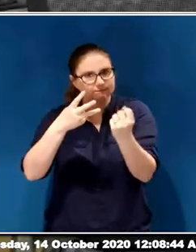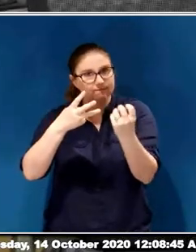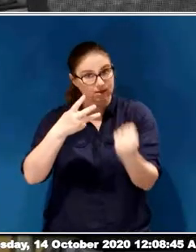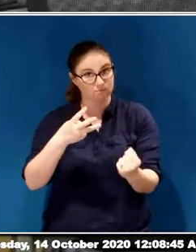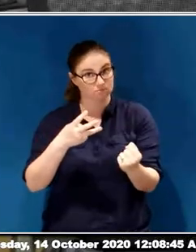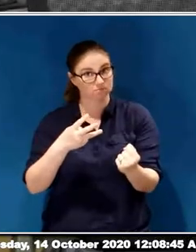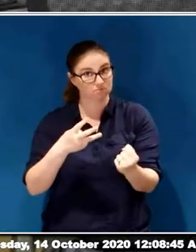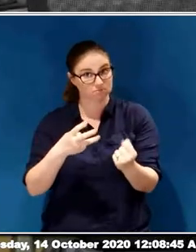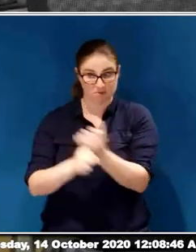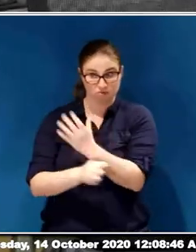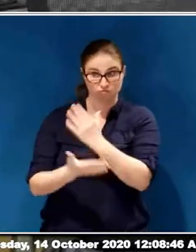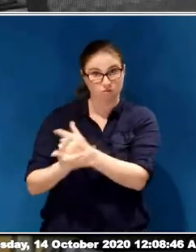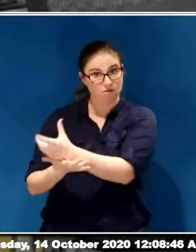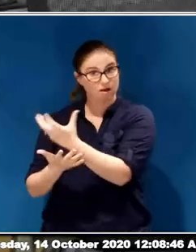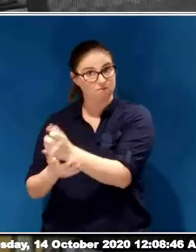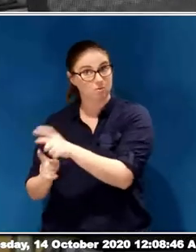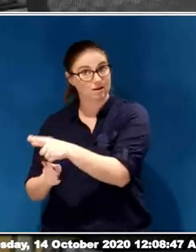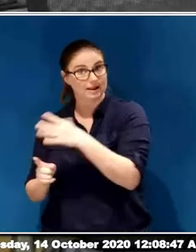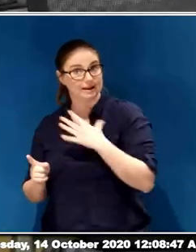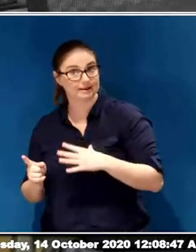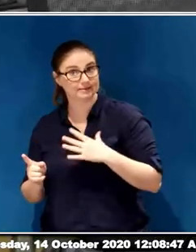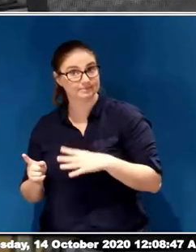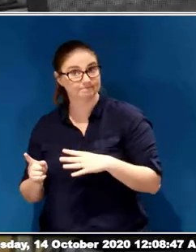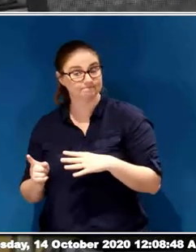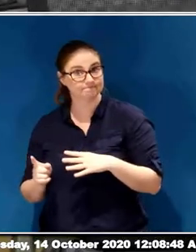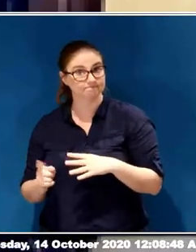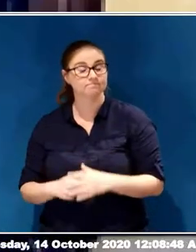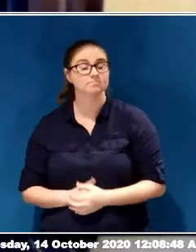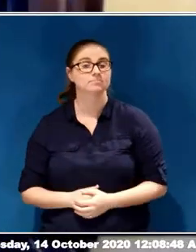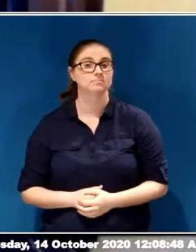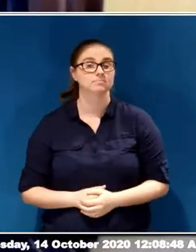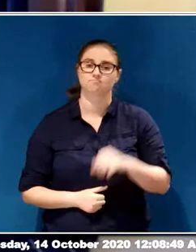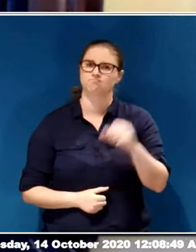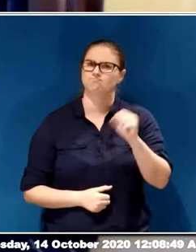It's not enough to plan a reasonable adjustment in the hopes that it will